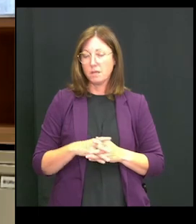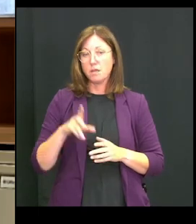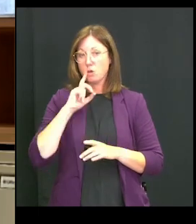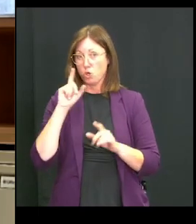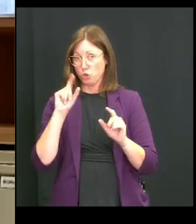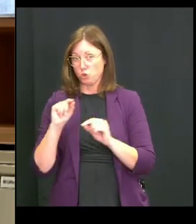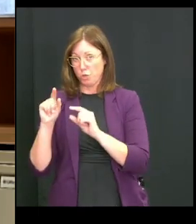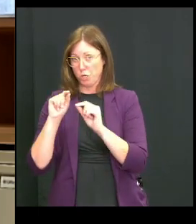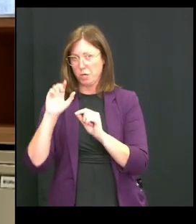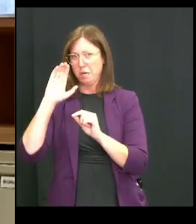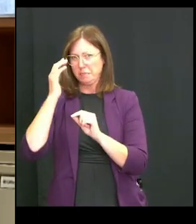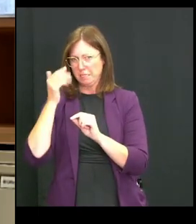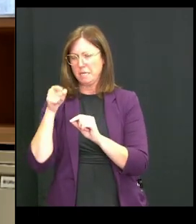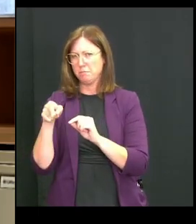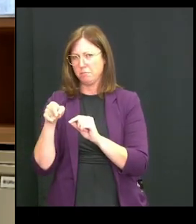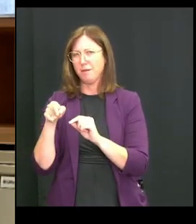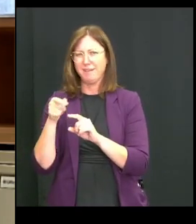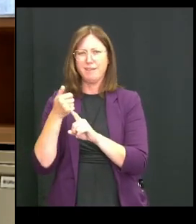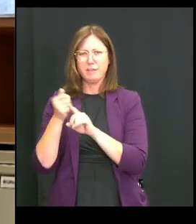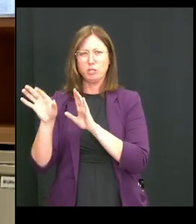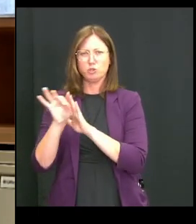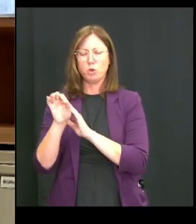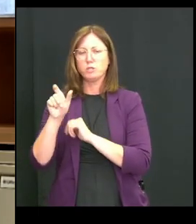So who they follow, who they retweet.